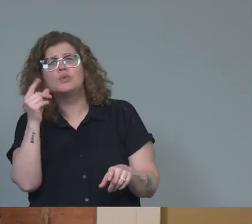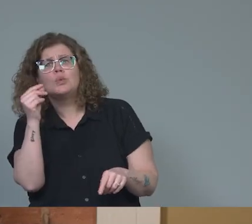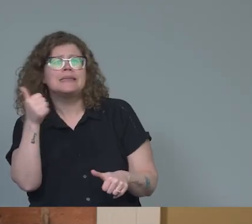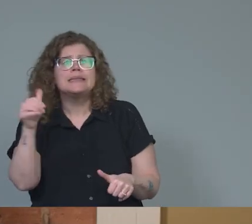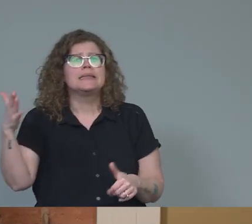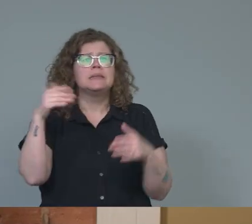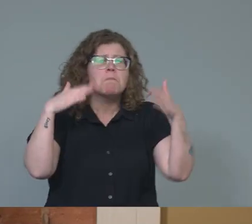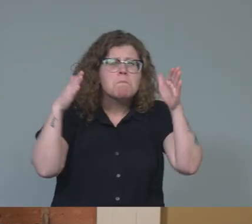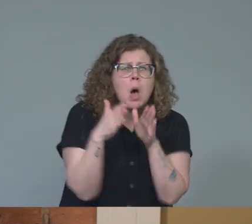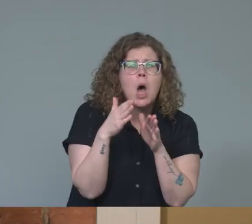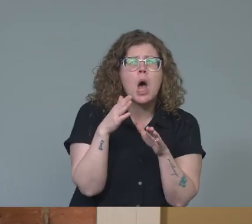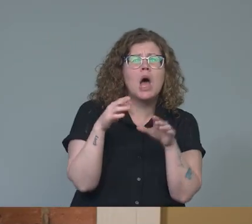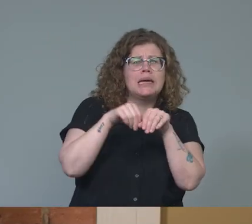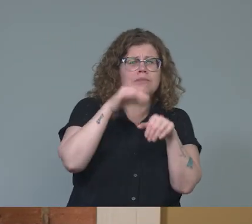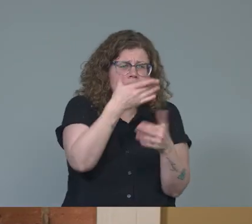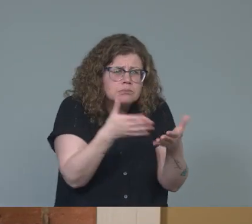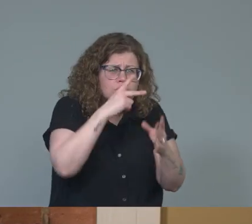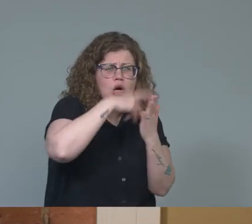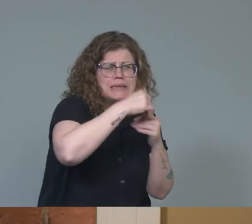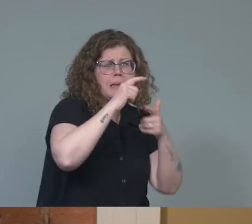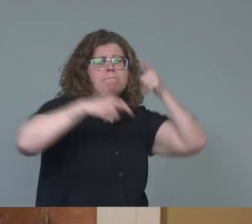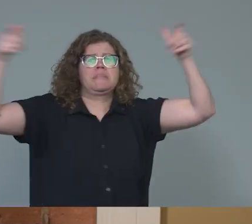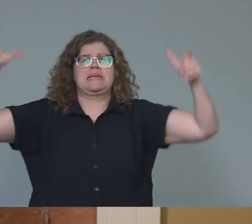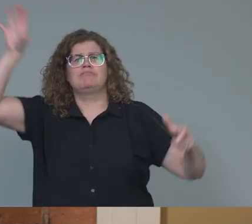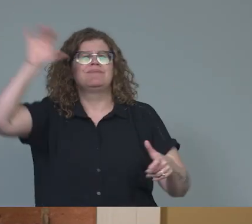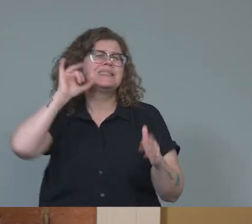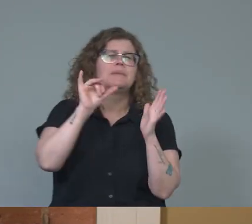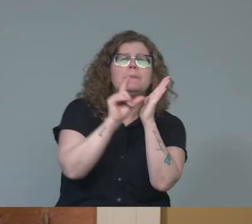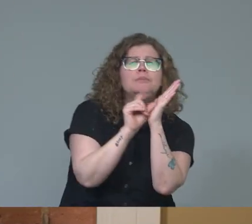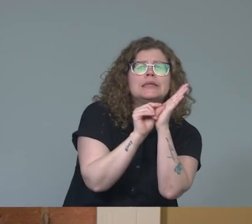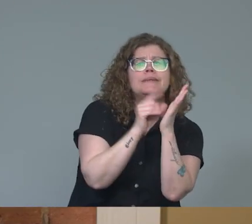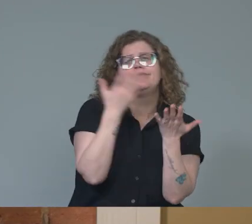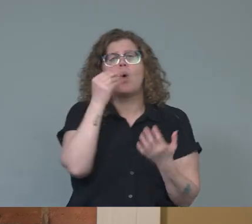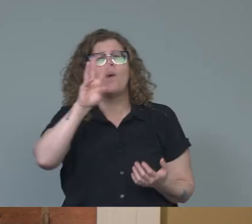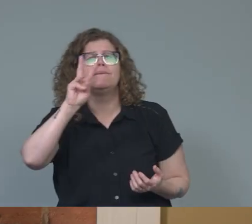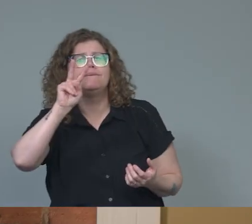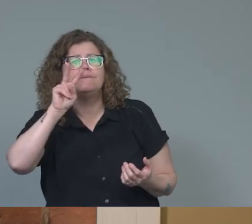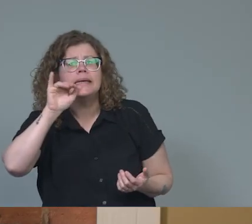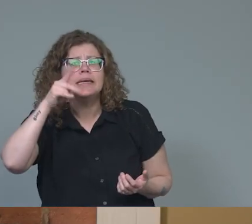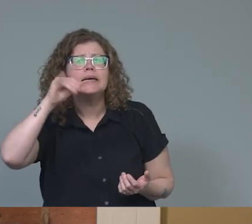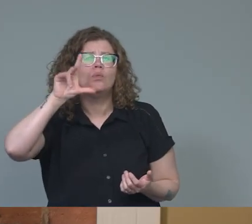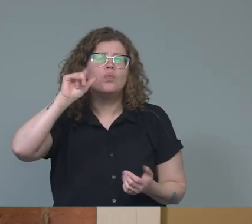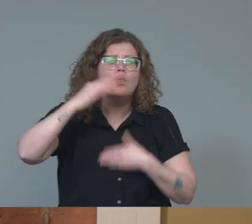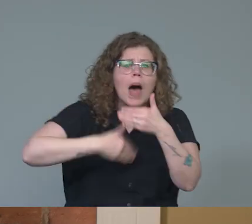to actually work through the concept, through the detailed design elements. They have to build it. They have to do the detailed design report.